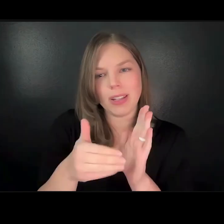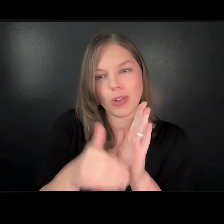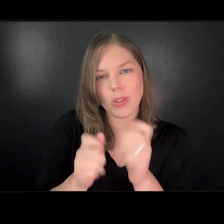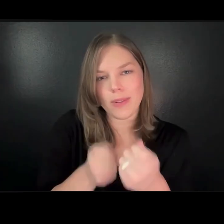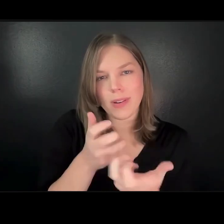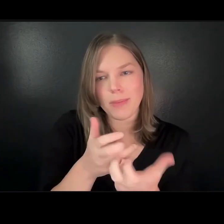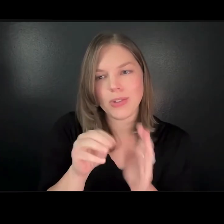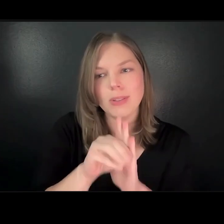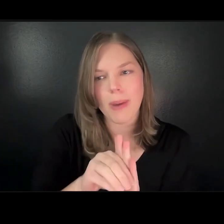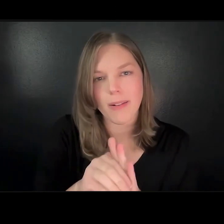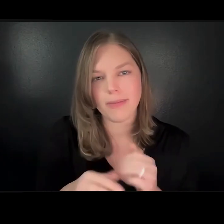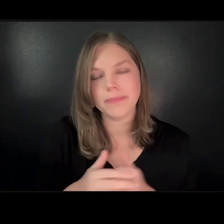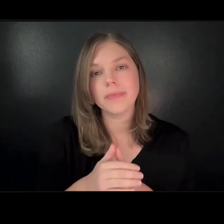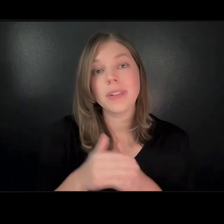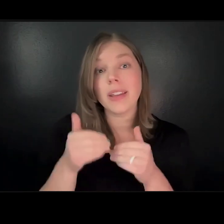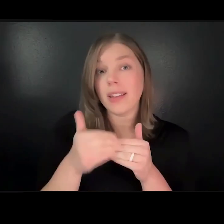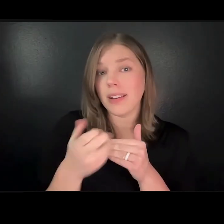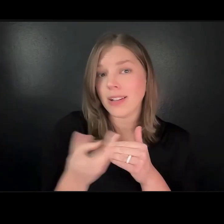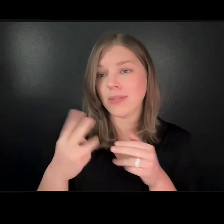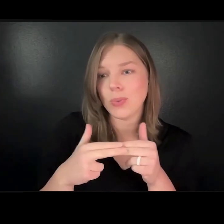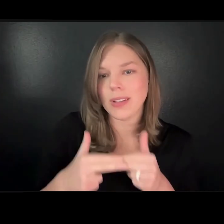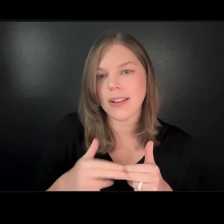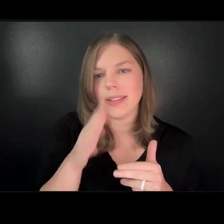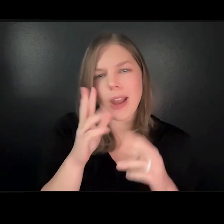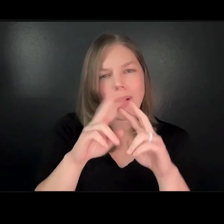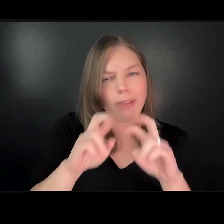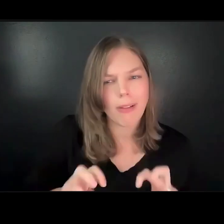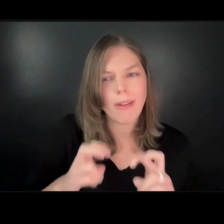an iterative accommodations model. So, in the next few slides, I'll break down